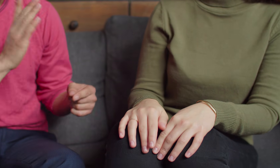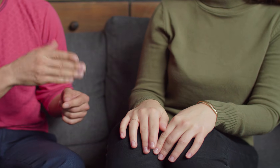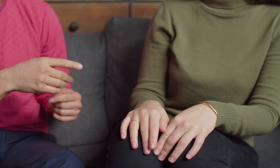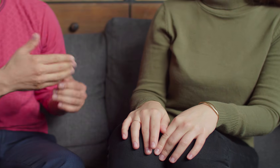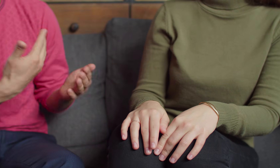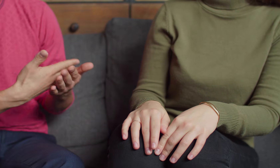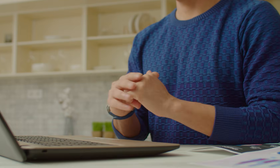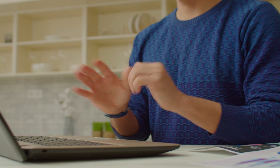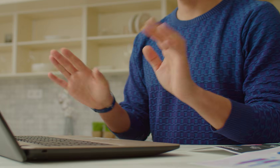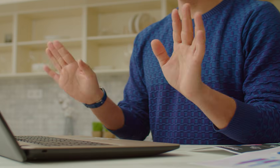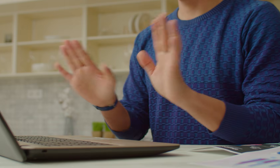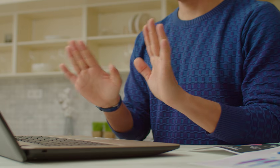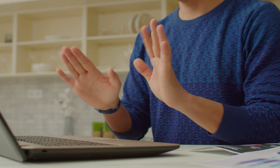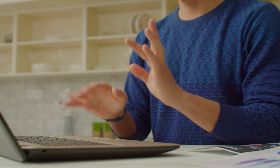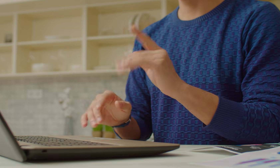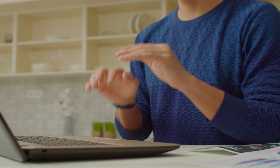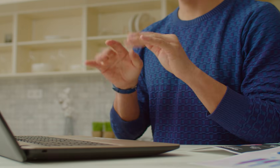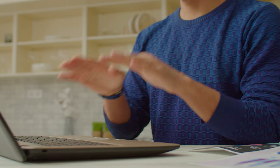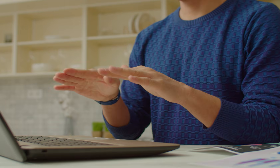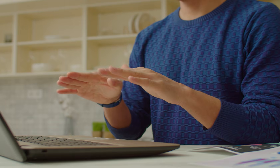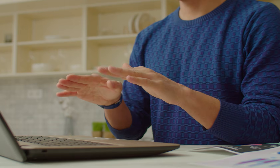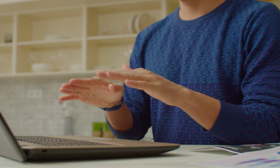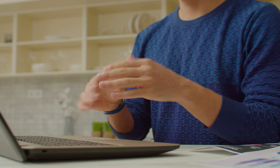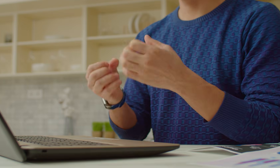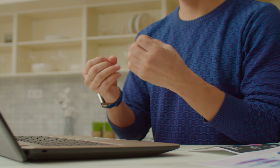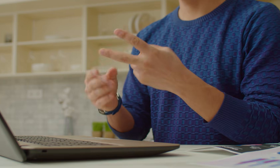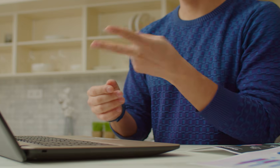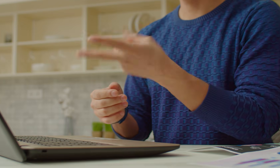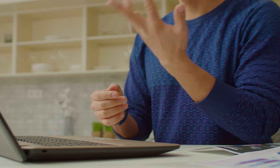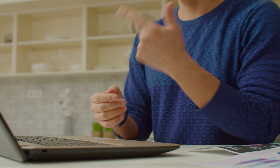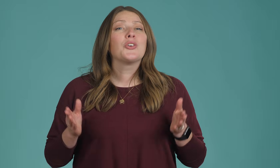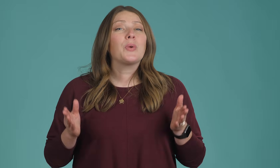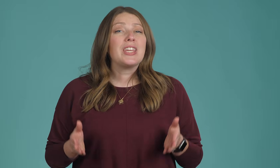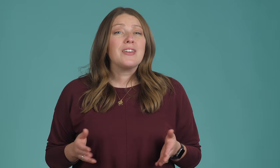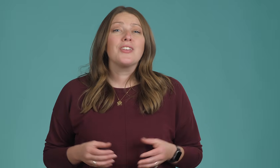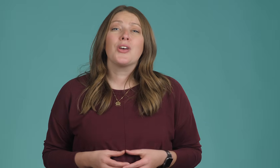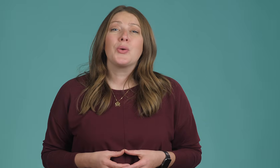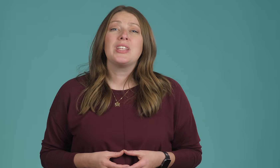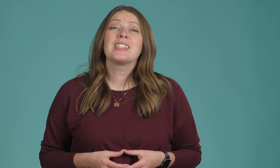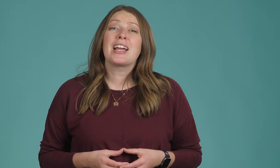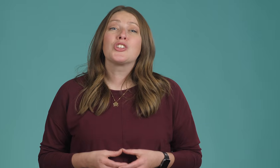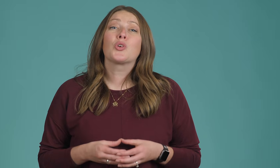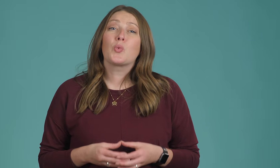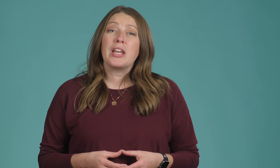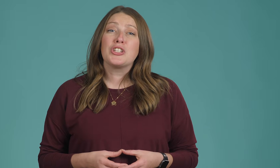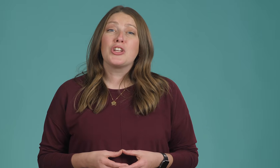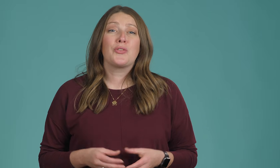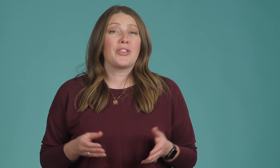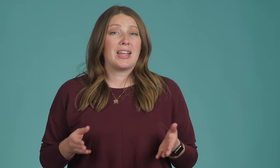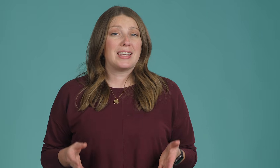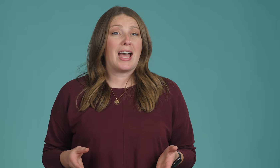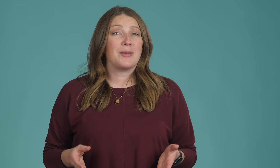and the importance of being able to communicate accurate information. so even though these signs are great to know for that time,